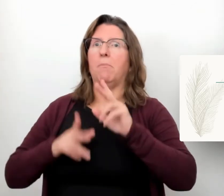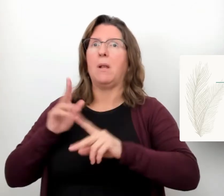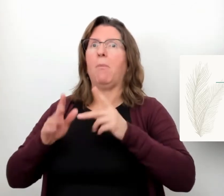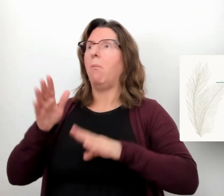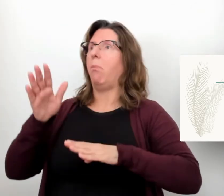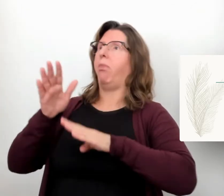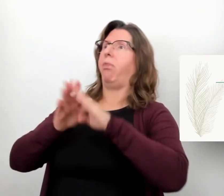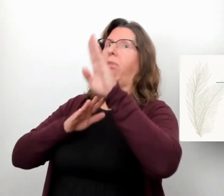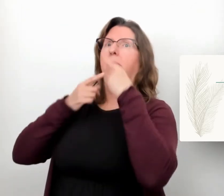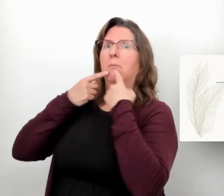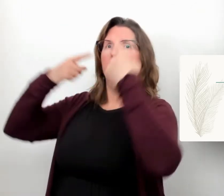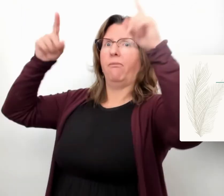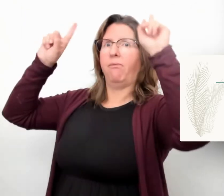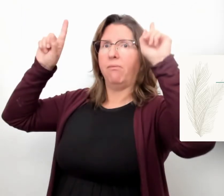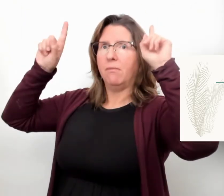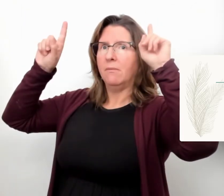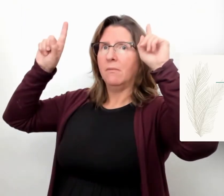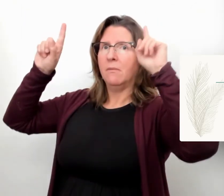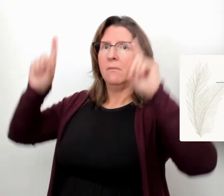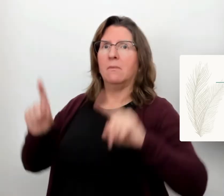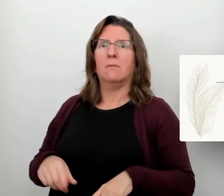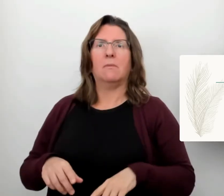Each world has its strengths and weaknesses.